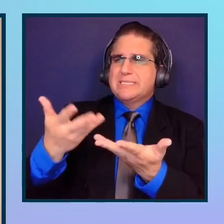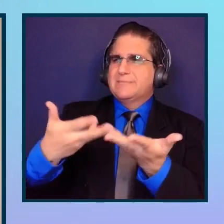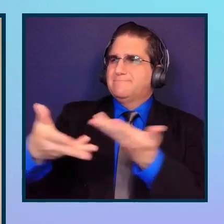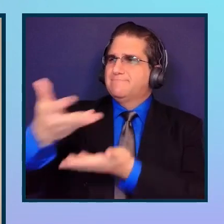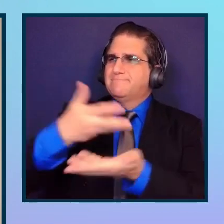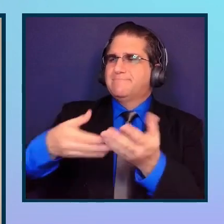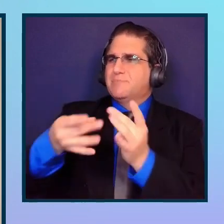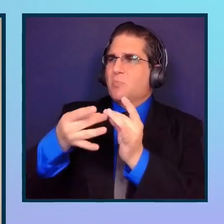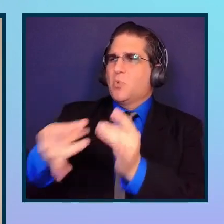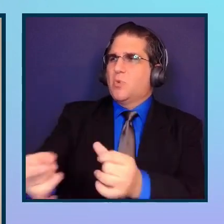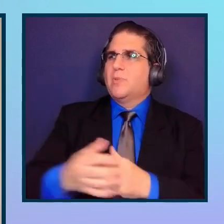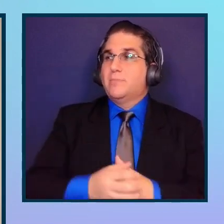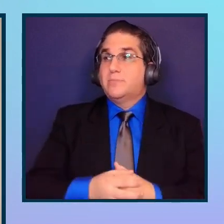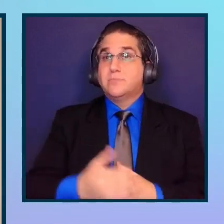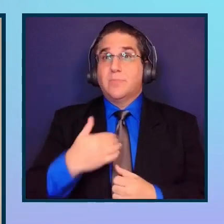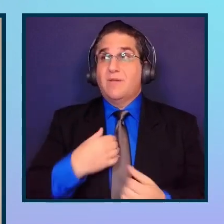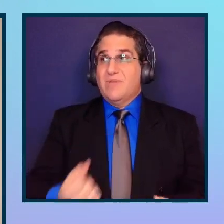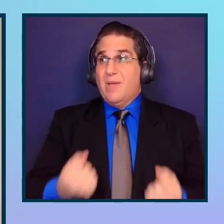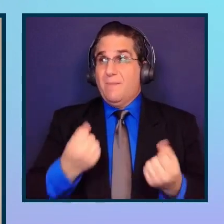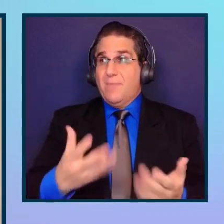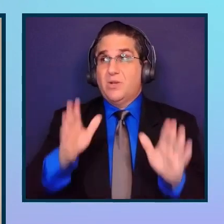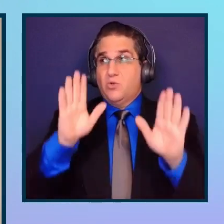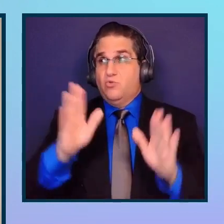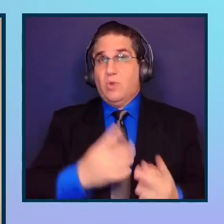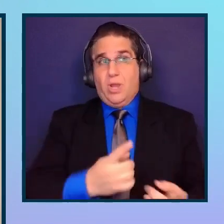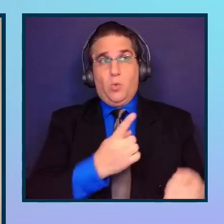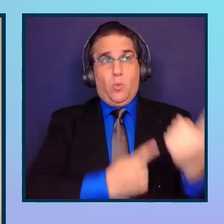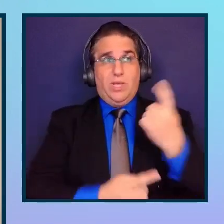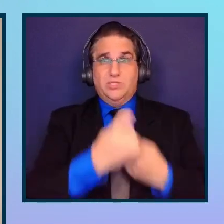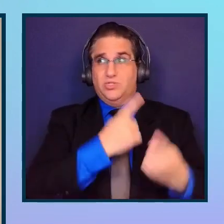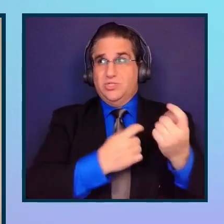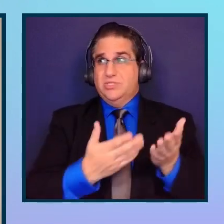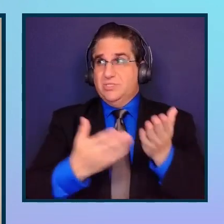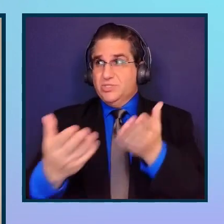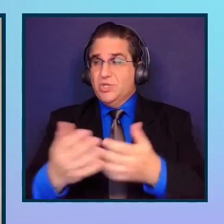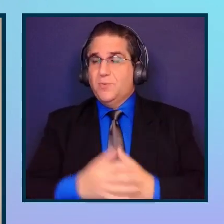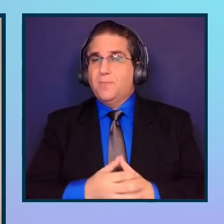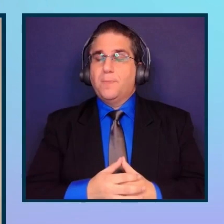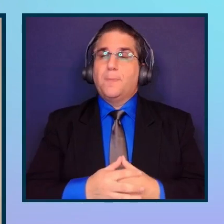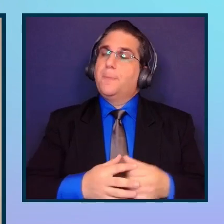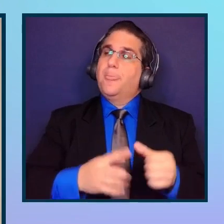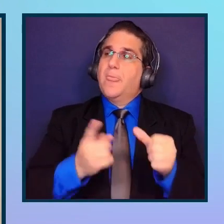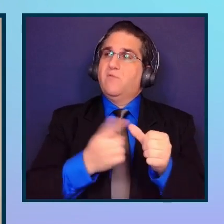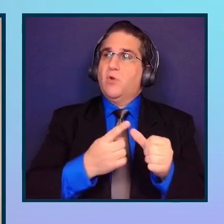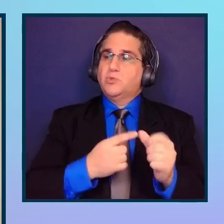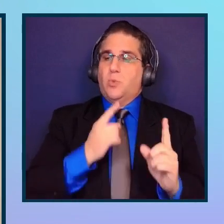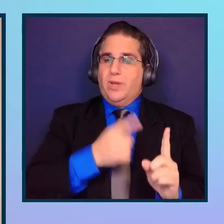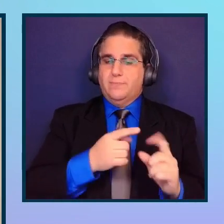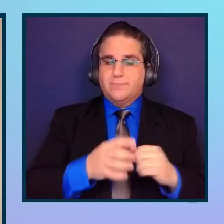So far we have a lot of really great questions. The first one I wanna hone in on here is saying,